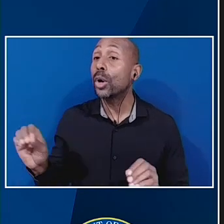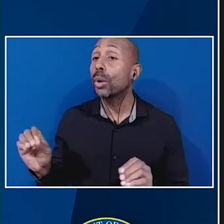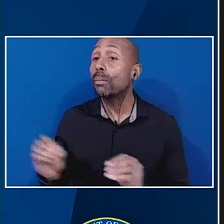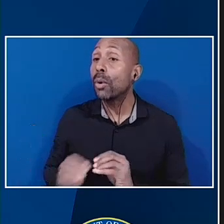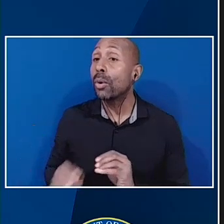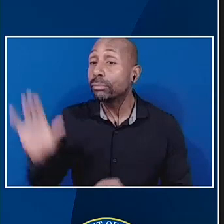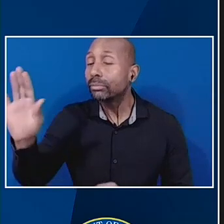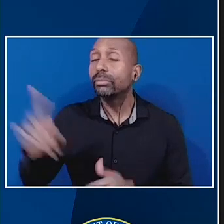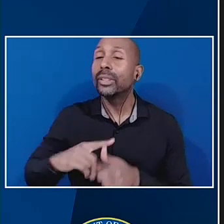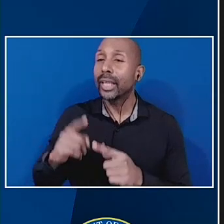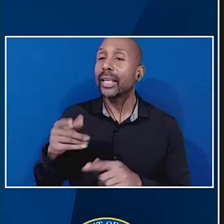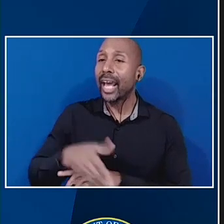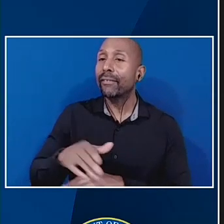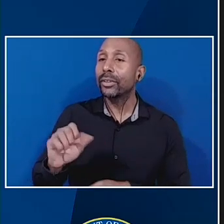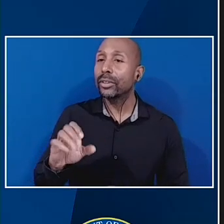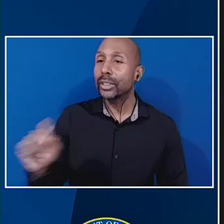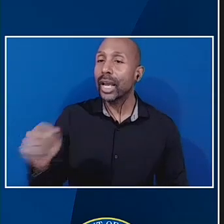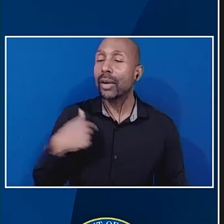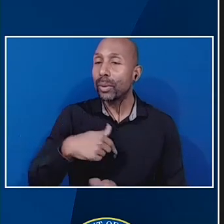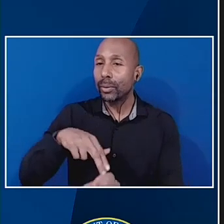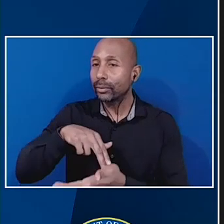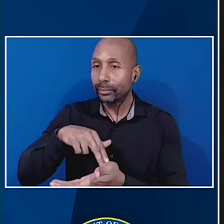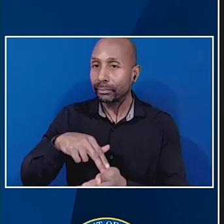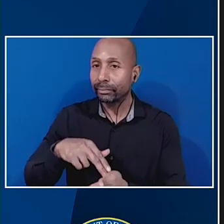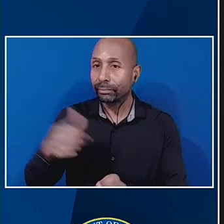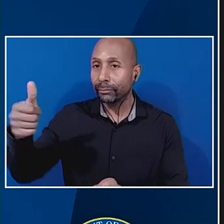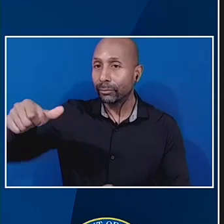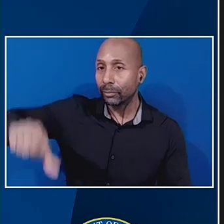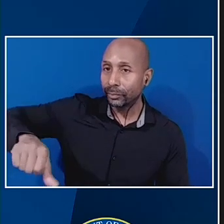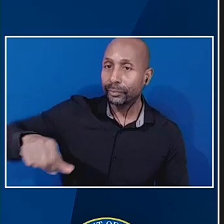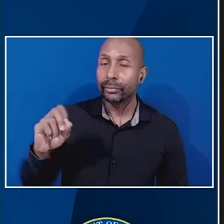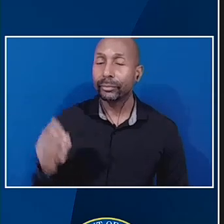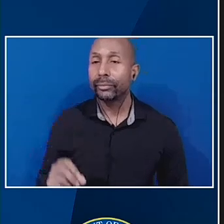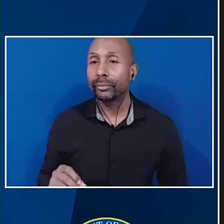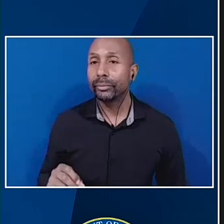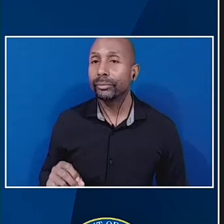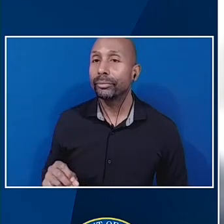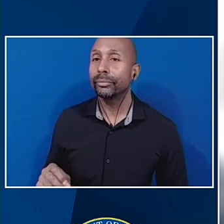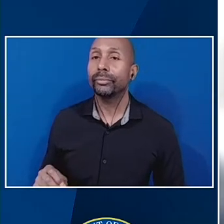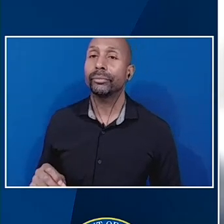Yeah. I hear loudly and clearly what Carolyn and Barmak are suggesting, you